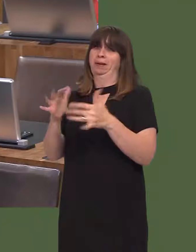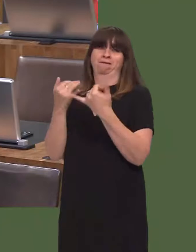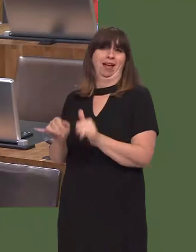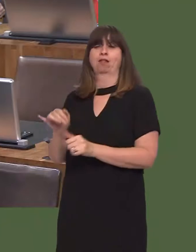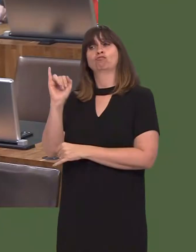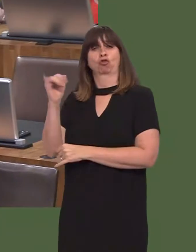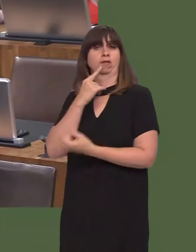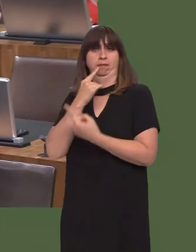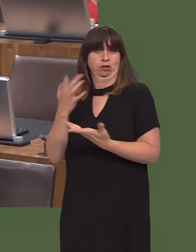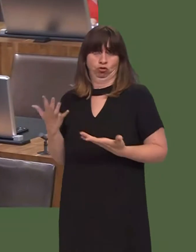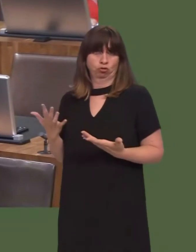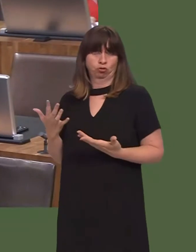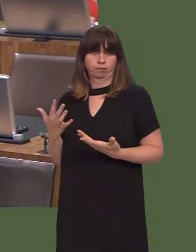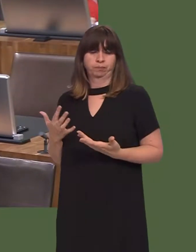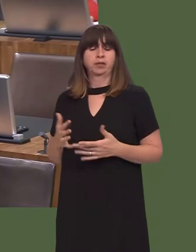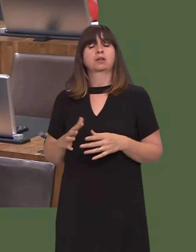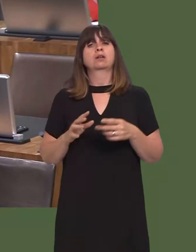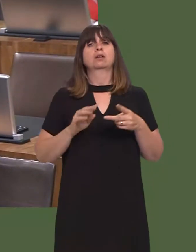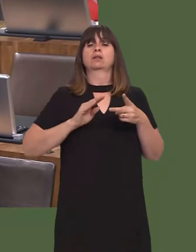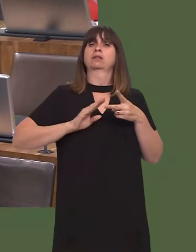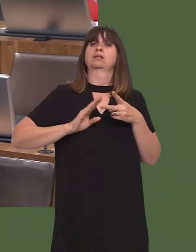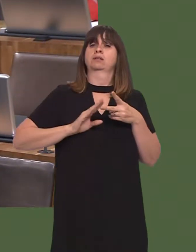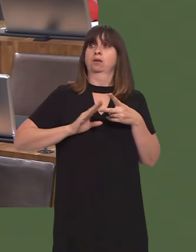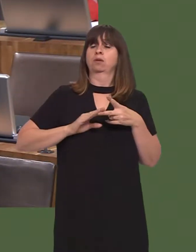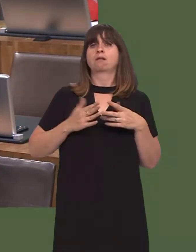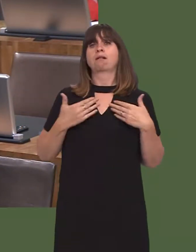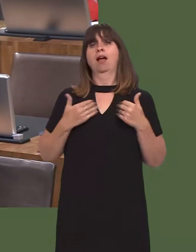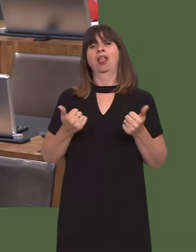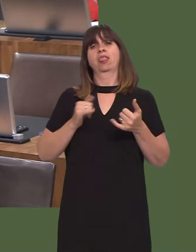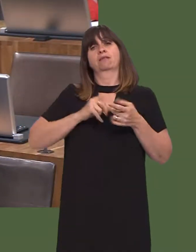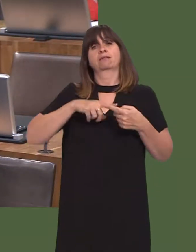not actually in special measures in terms of the definition of the term. Secondly, the